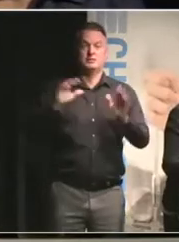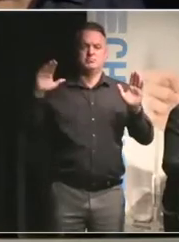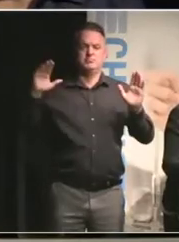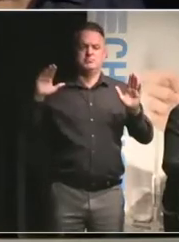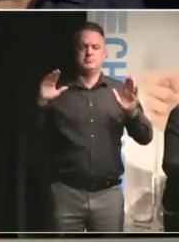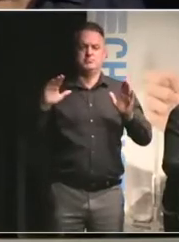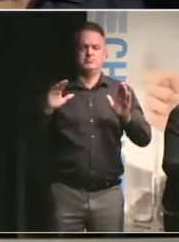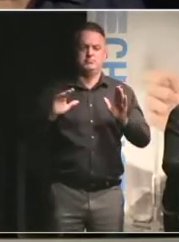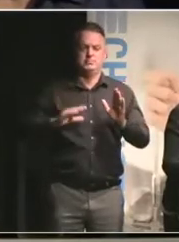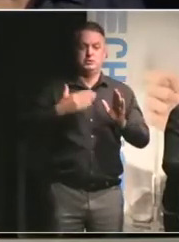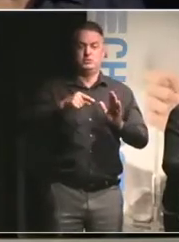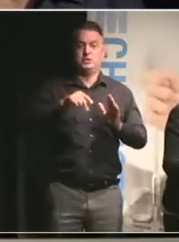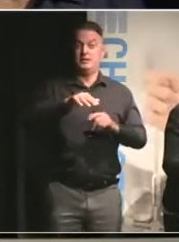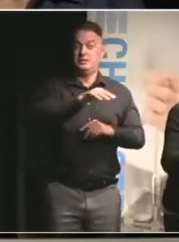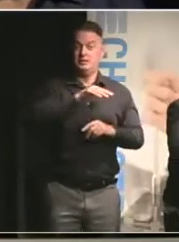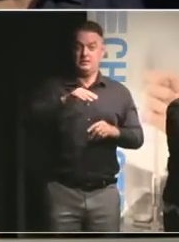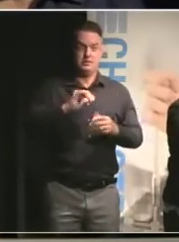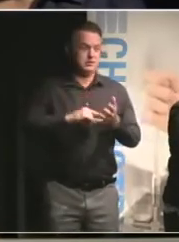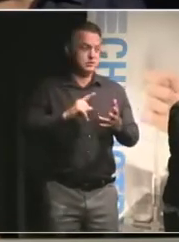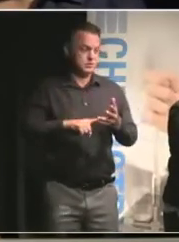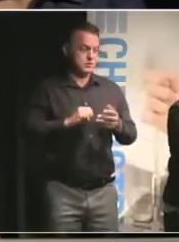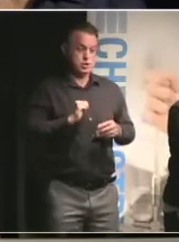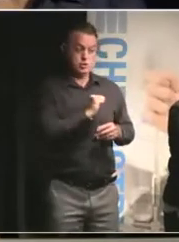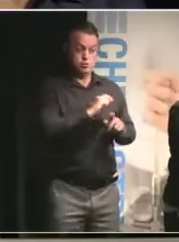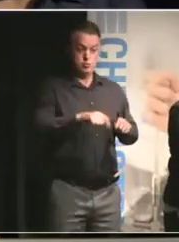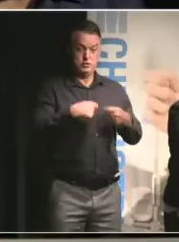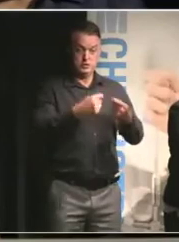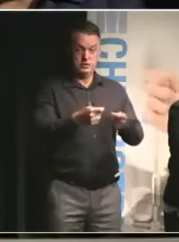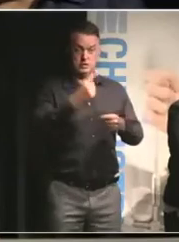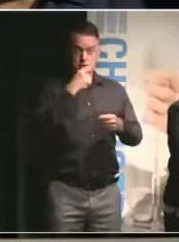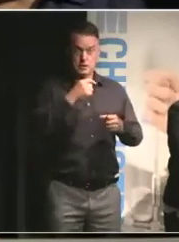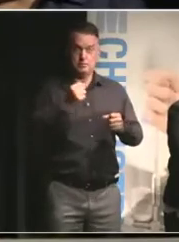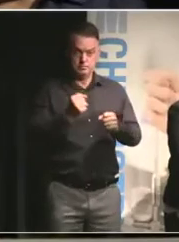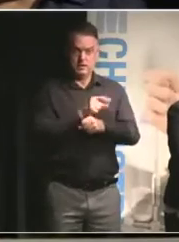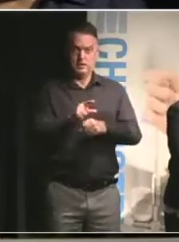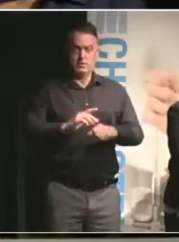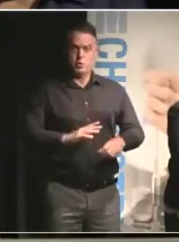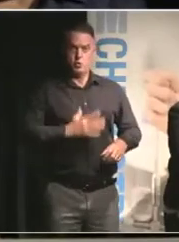particular area. So how I mean your presentation can turn them on but how do we turn on students